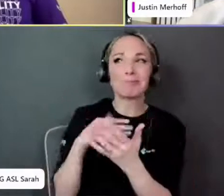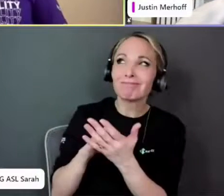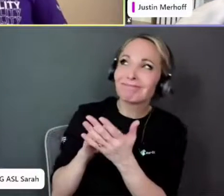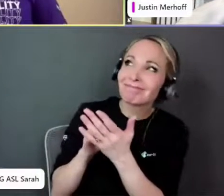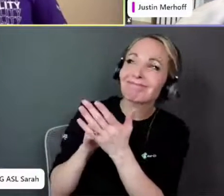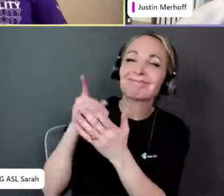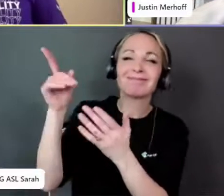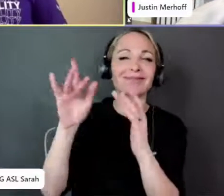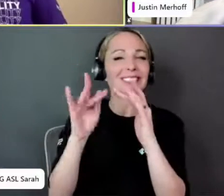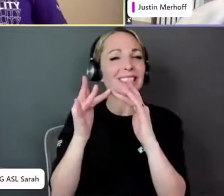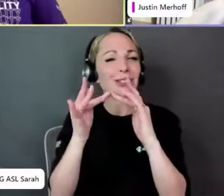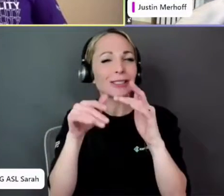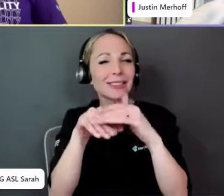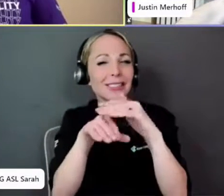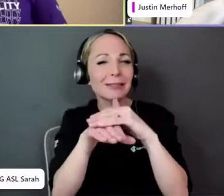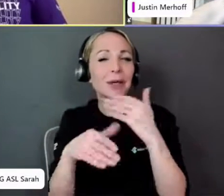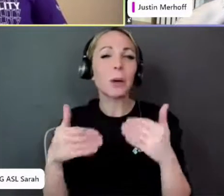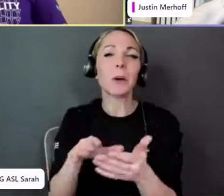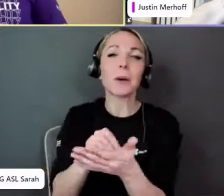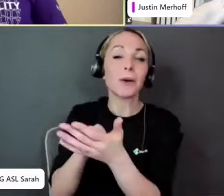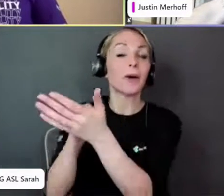and that's how I've ended up where I have today.